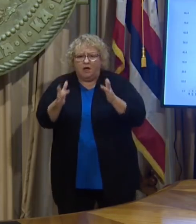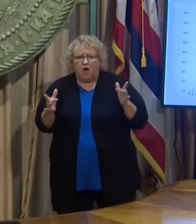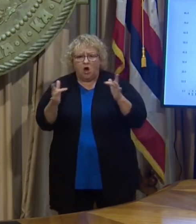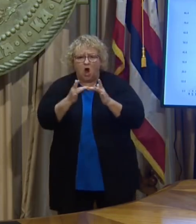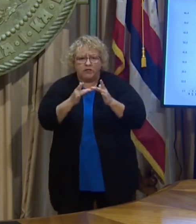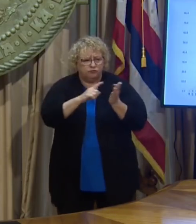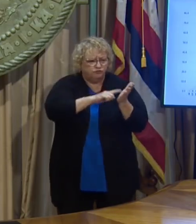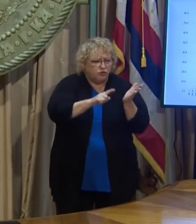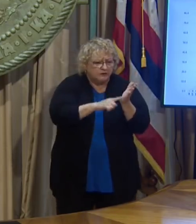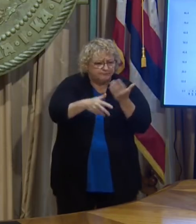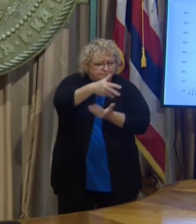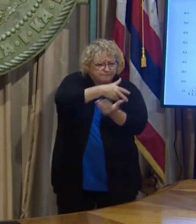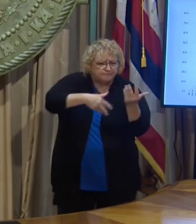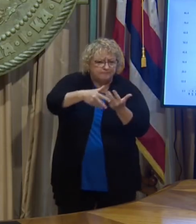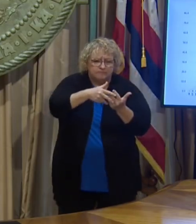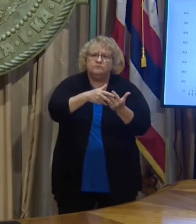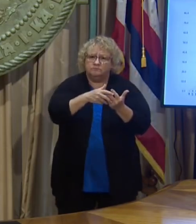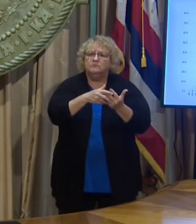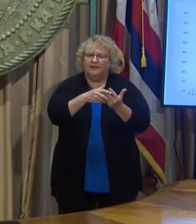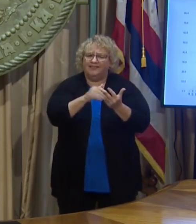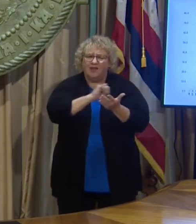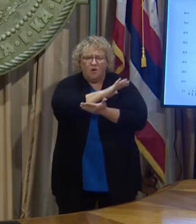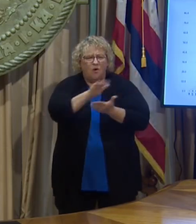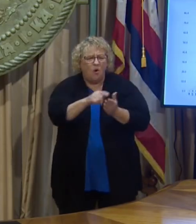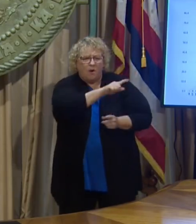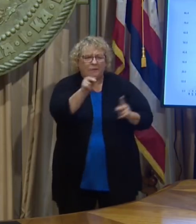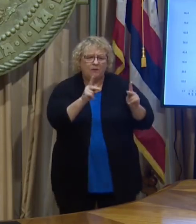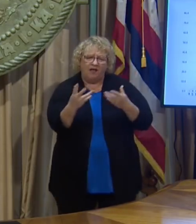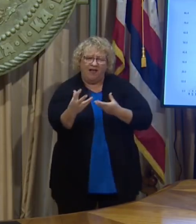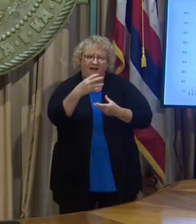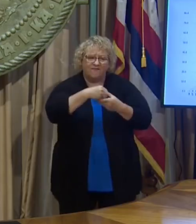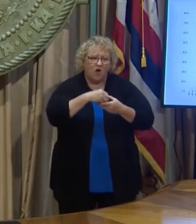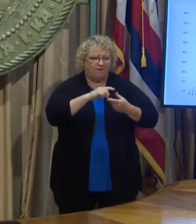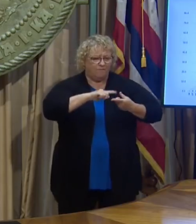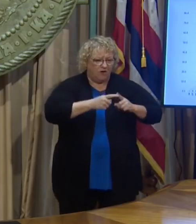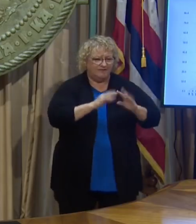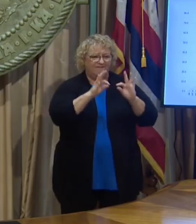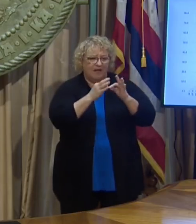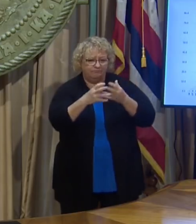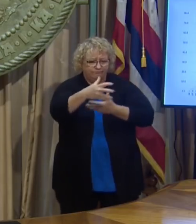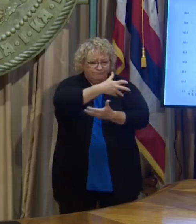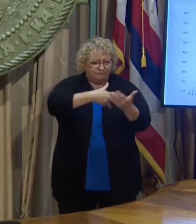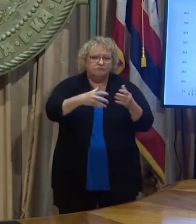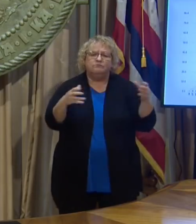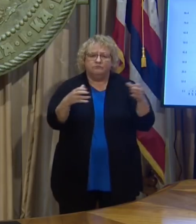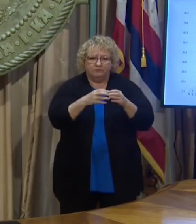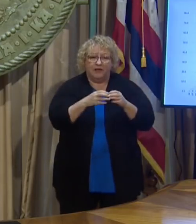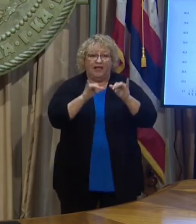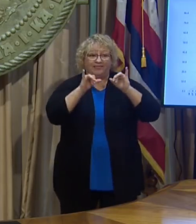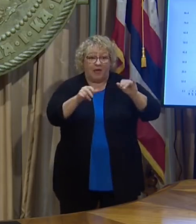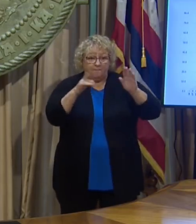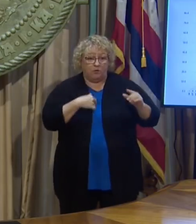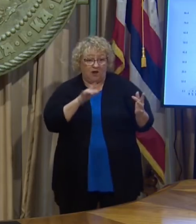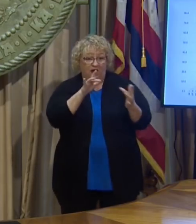I AM PLEASED THAT OUR STAFF WERE ABLE TO GET ON THOSE CASES, IDENTIFY CONTACTS, DO ALL THE CONTACT TRACING THAT WAS THE